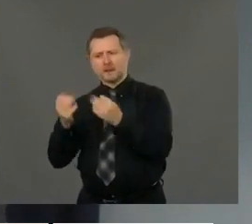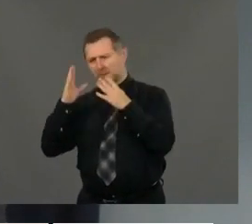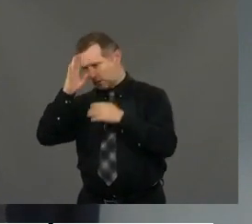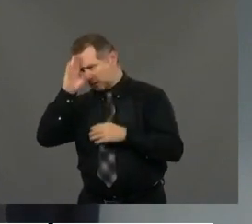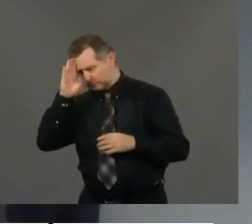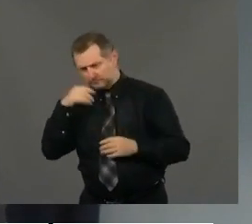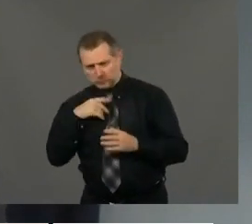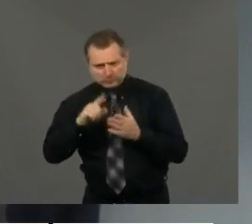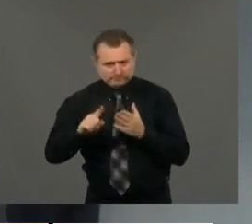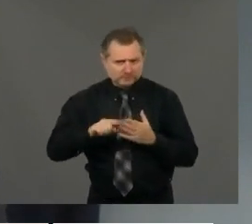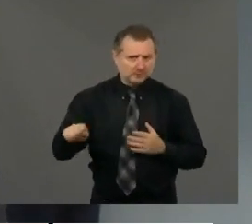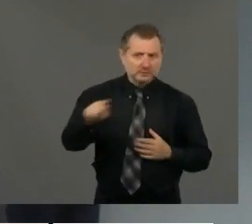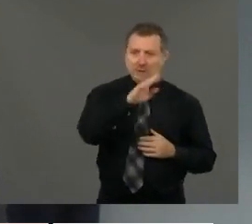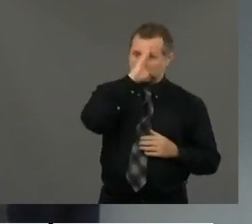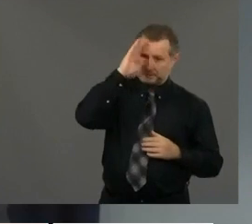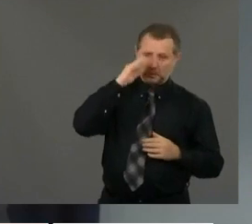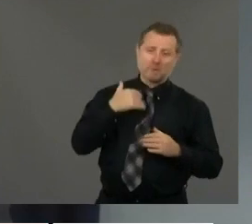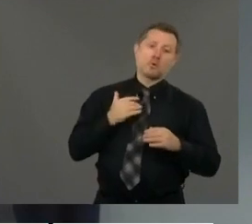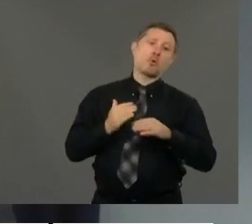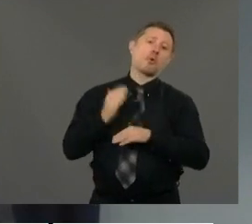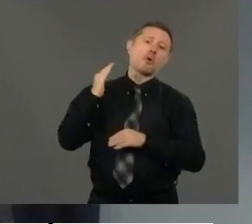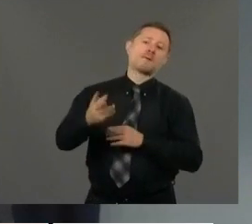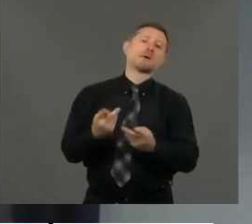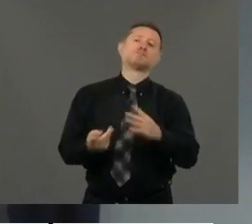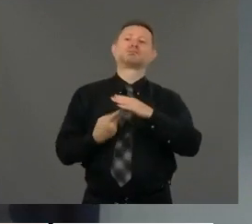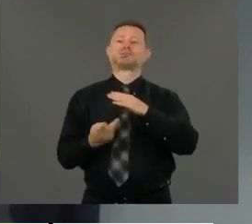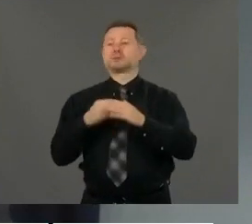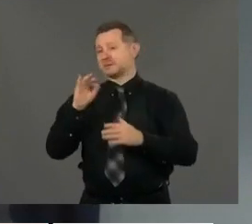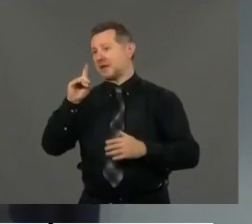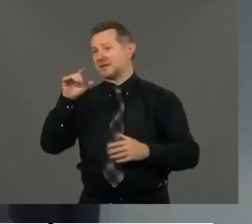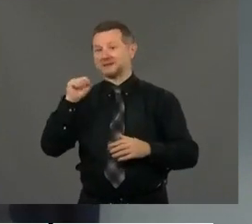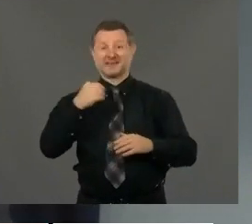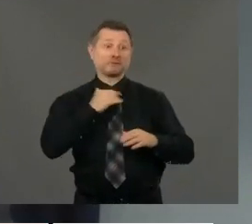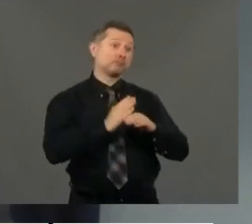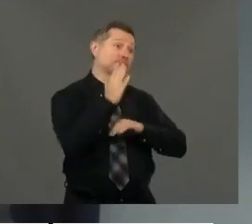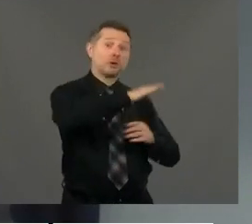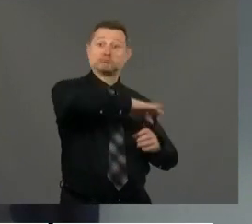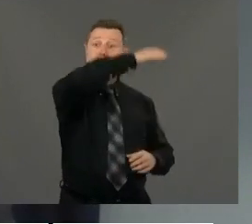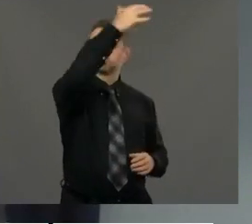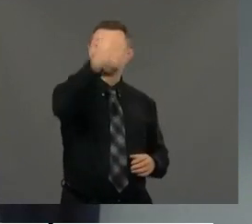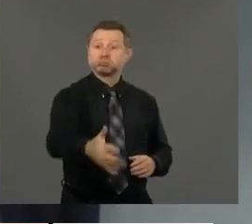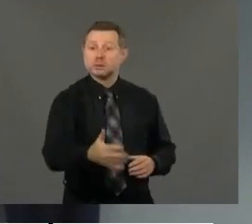SO LIKE AT THE PEAK OF A NEW WAVE OR SOMETHING LIKE THAT. WE ARE TRACKING THIS.